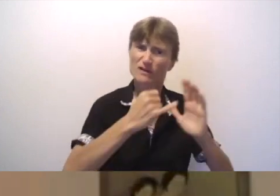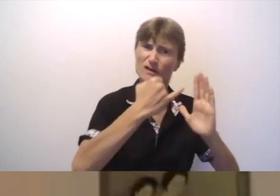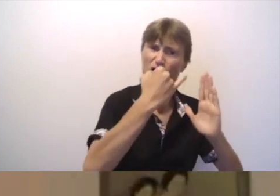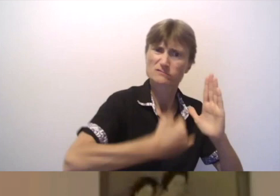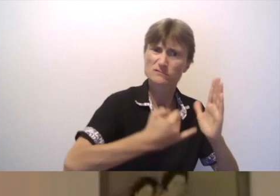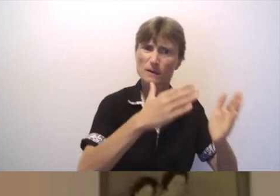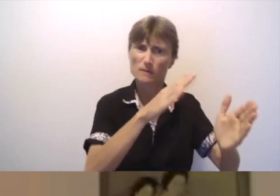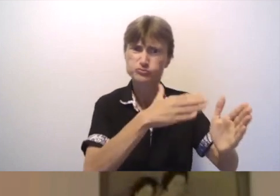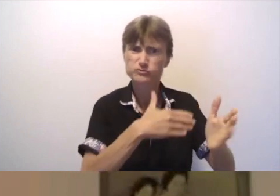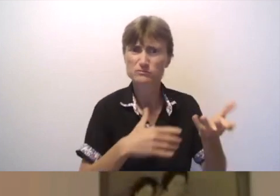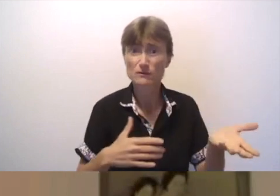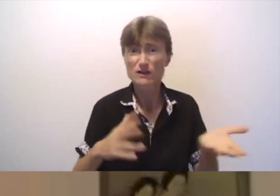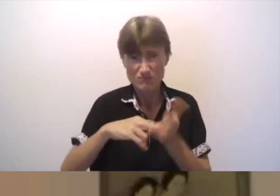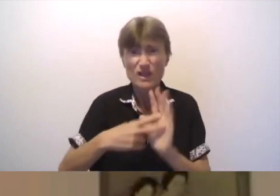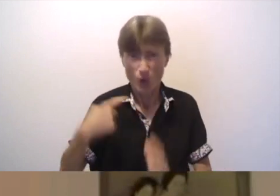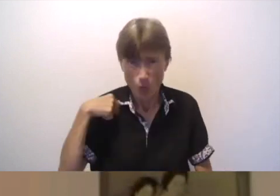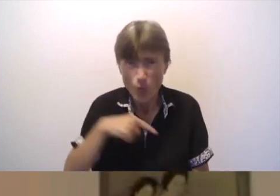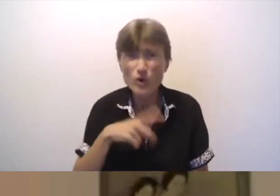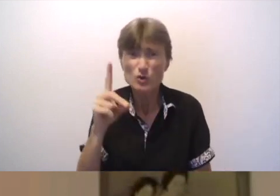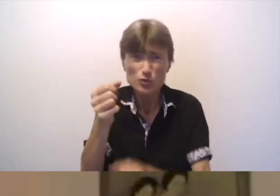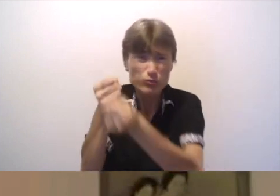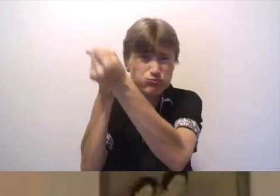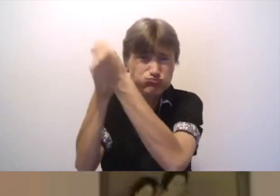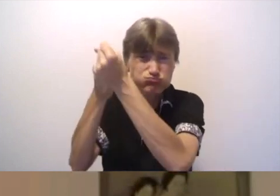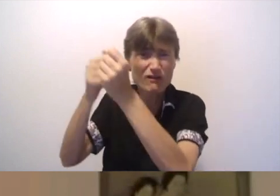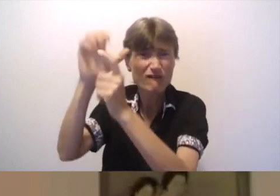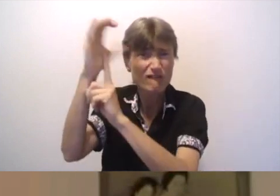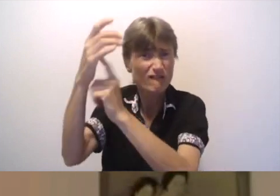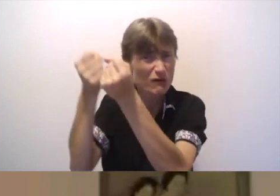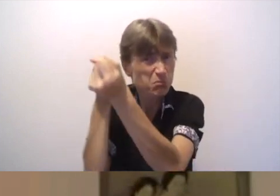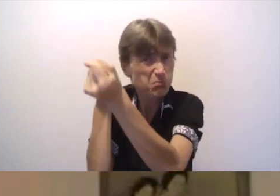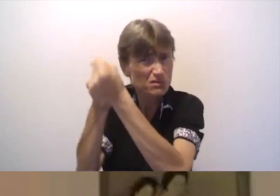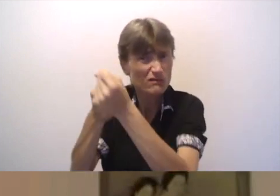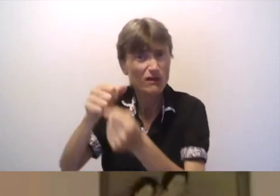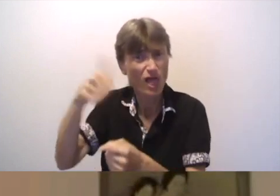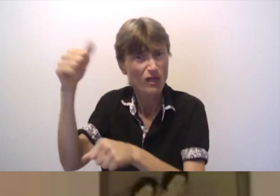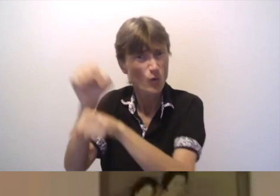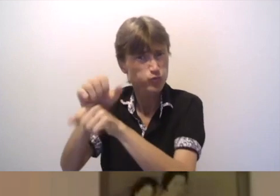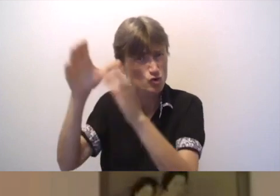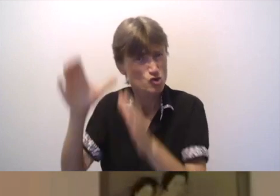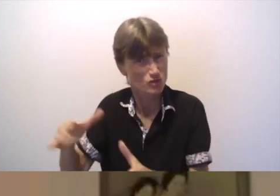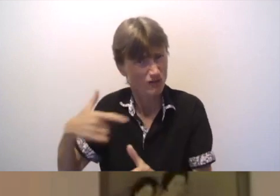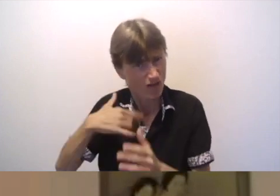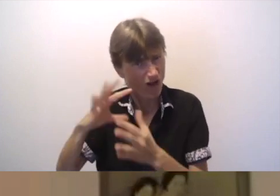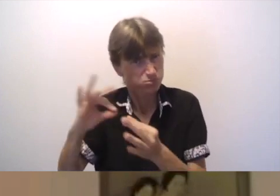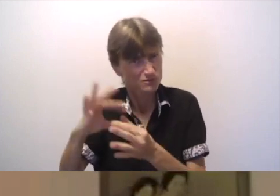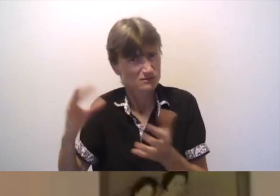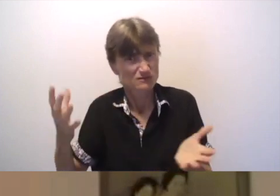culture and we are also these other workers that we're talking about we're not siloed